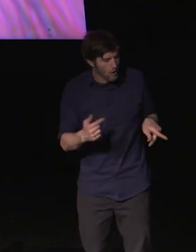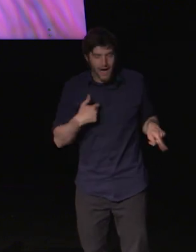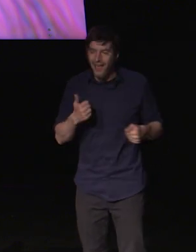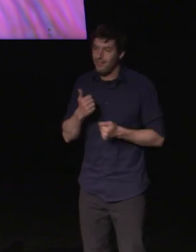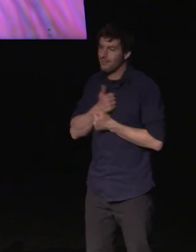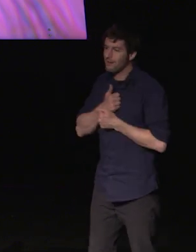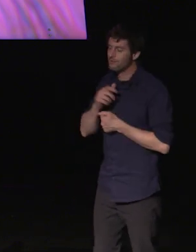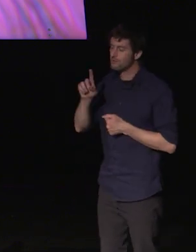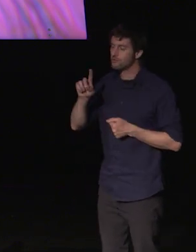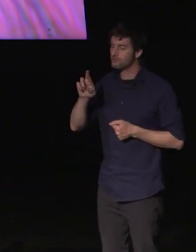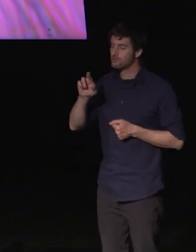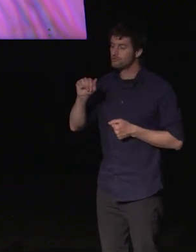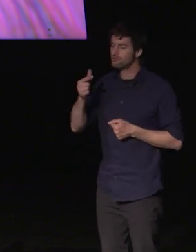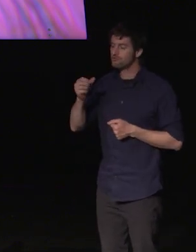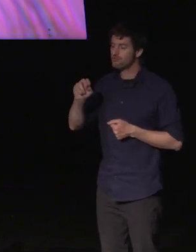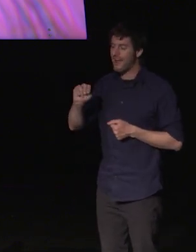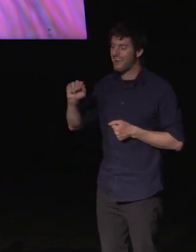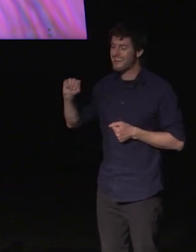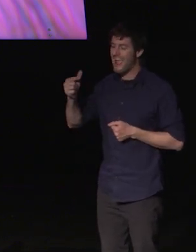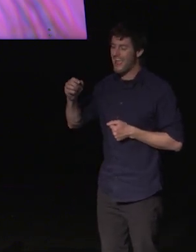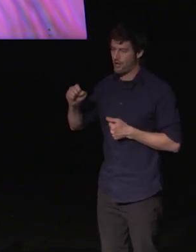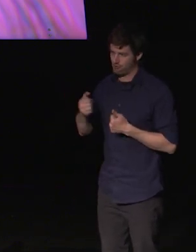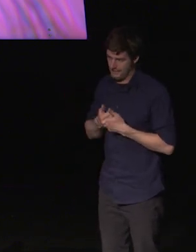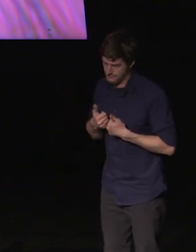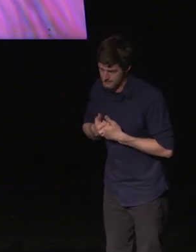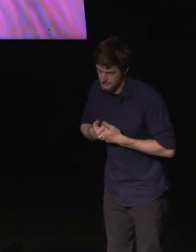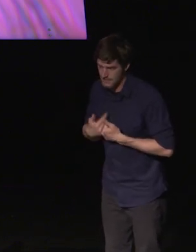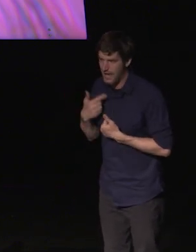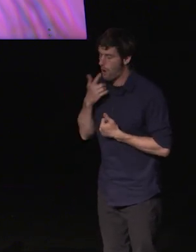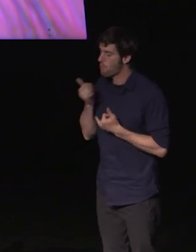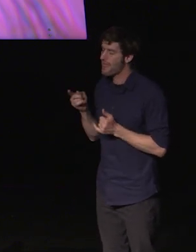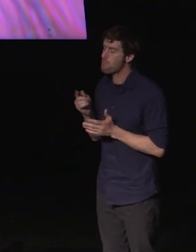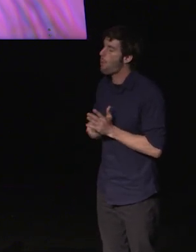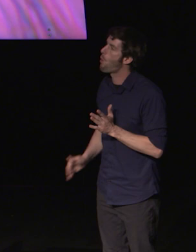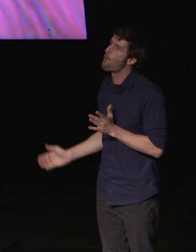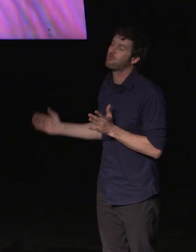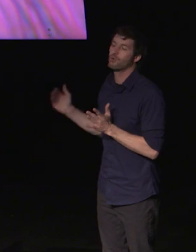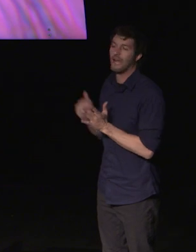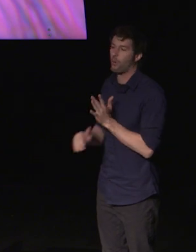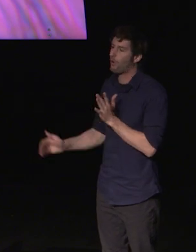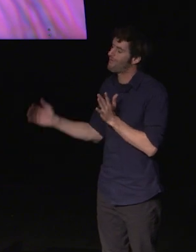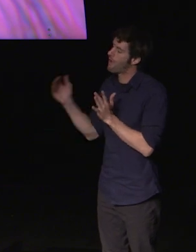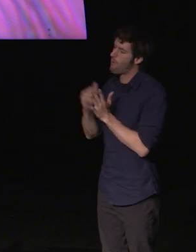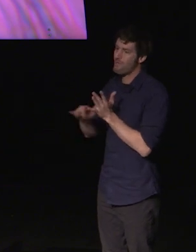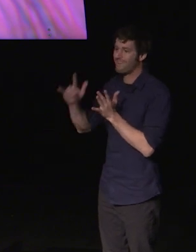and I will play them over and over and over again until the end of time. That's my answer. LAUGHS Cool. Jesse?